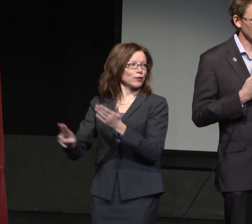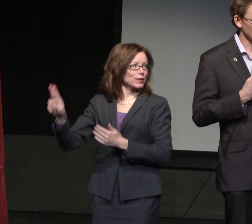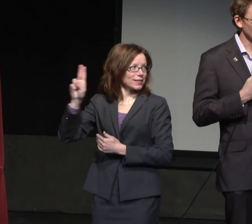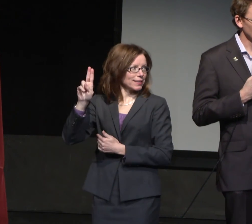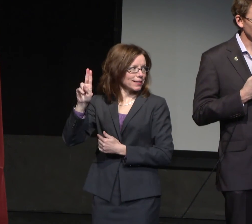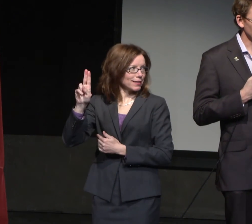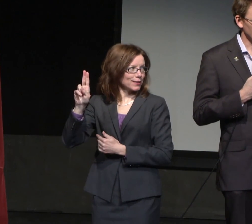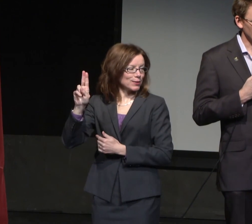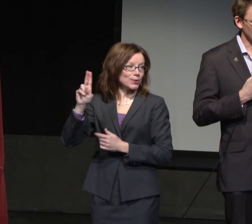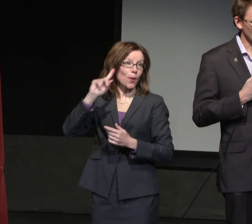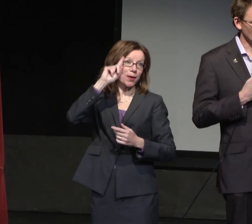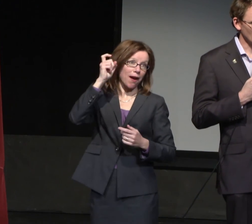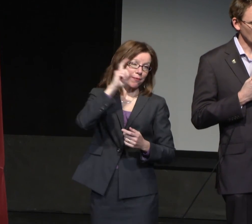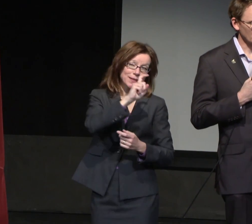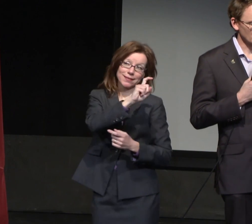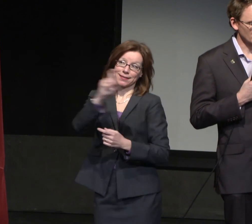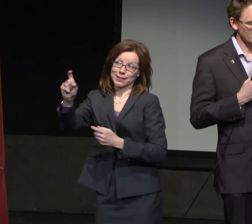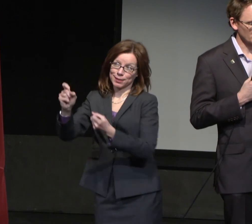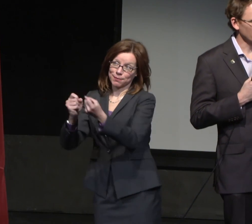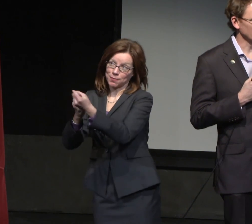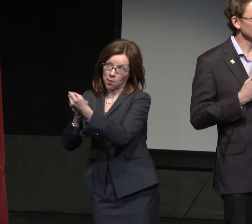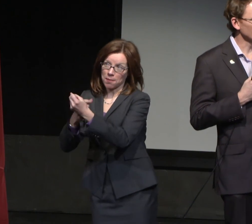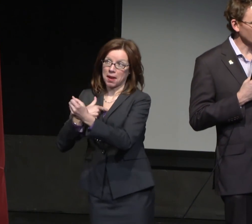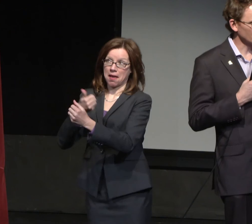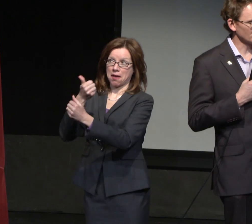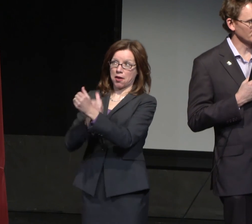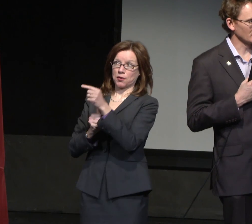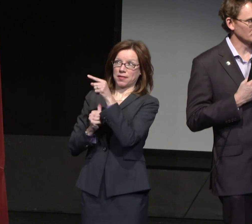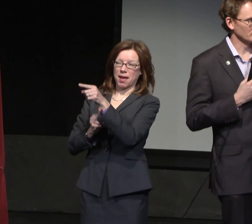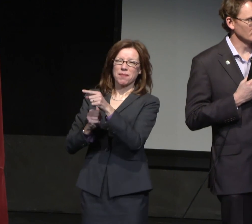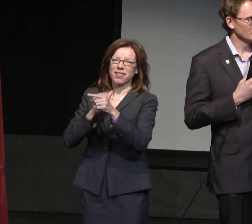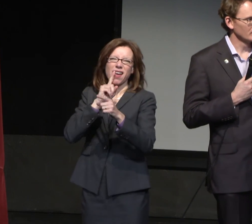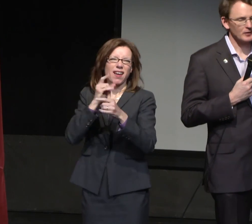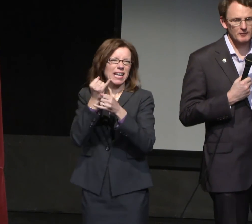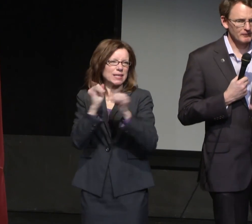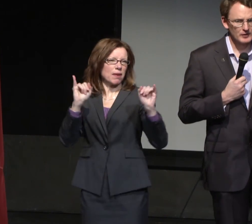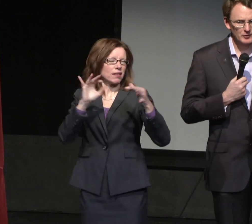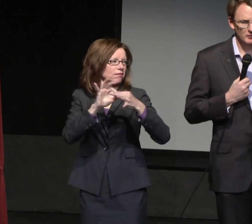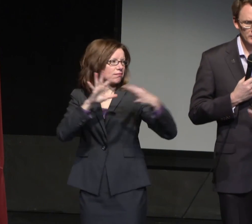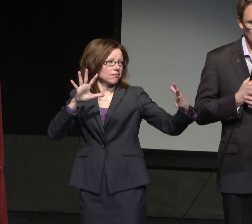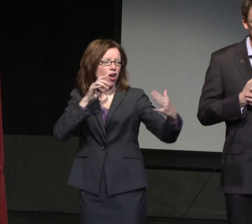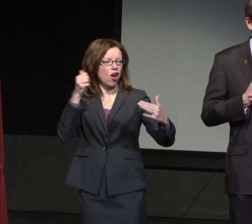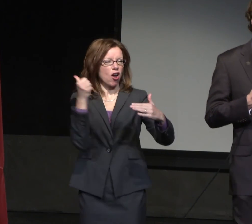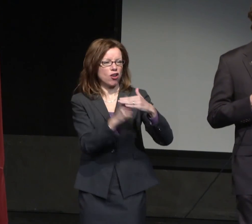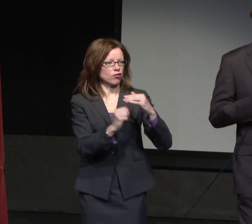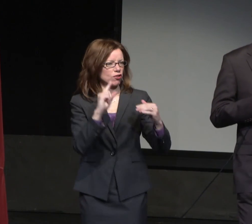but the funding organizations are completely independent from the government. Very similar to the way it is in the US,